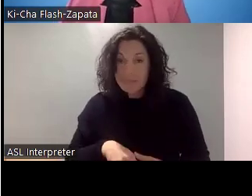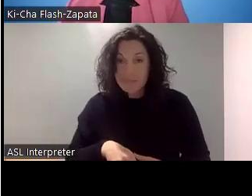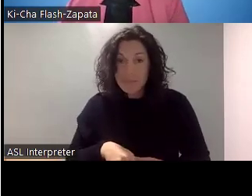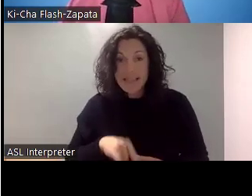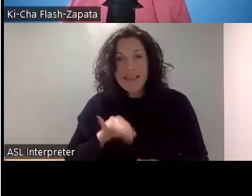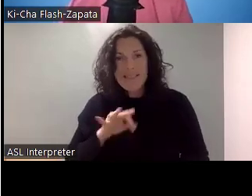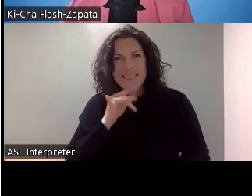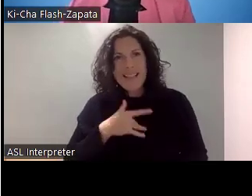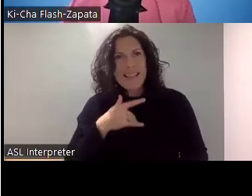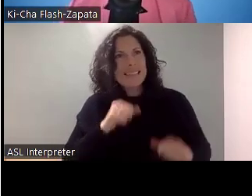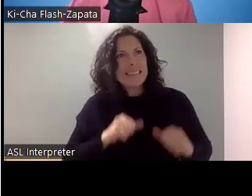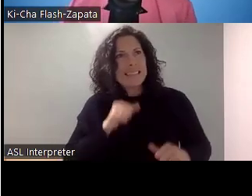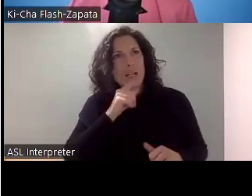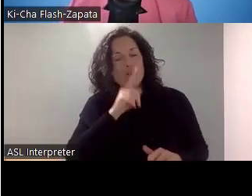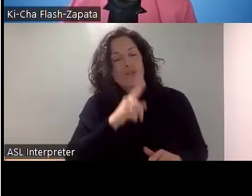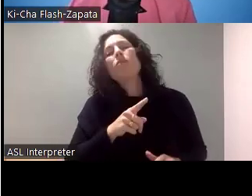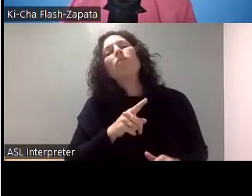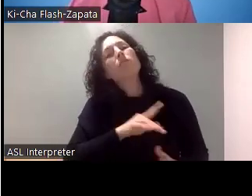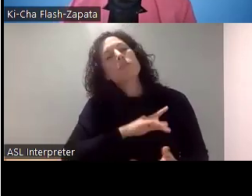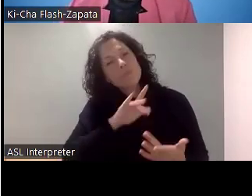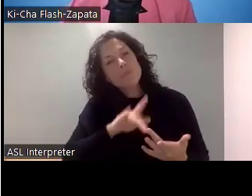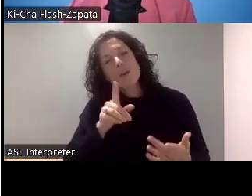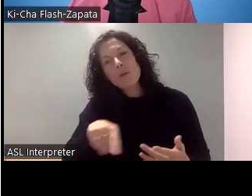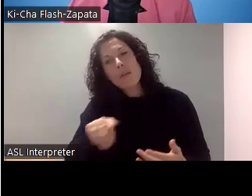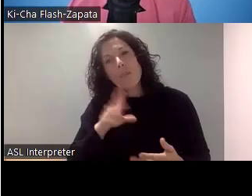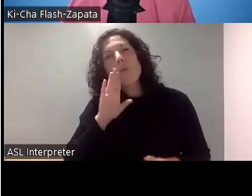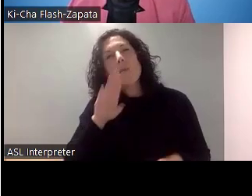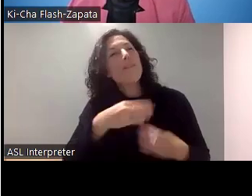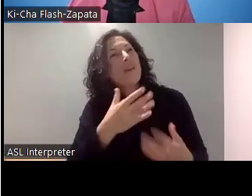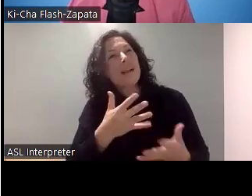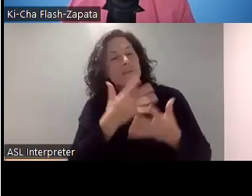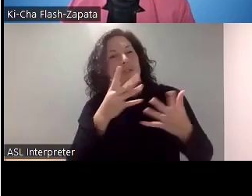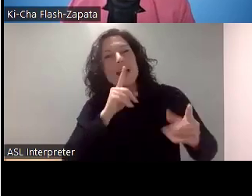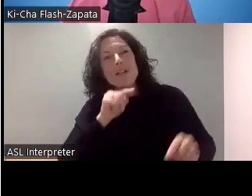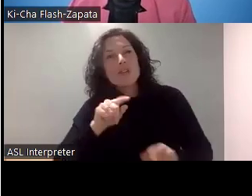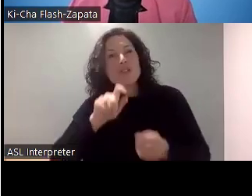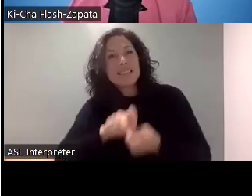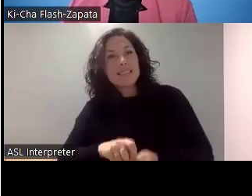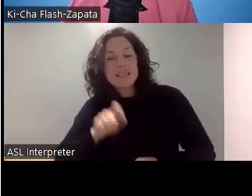Just reach out to them, and they will provide as much answers and details as needed.